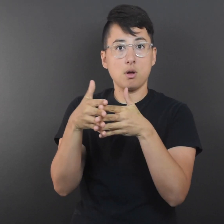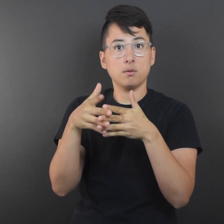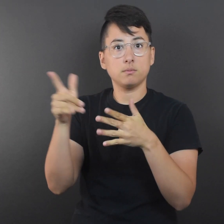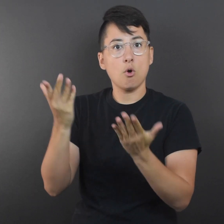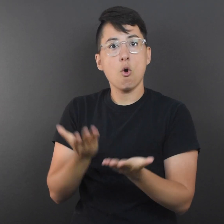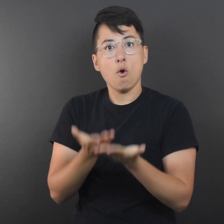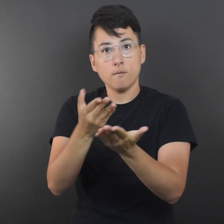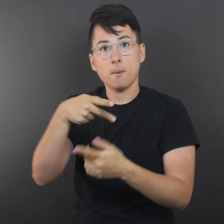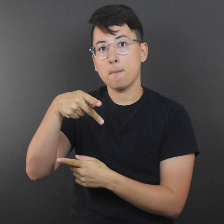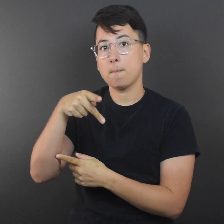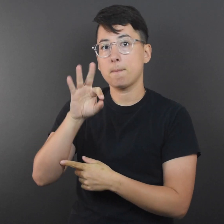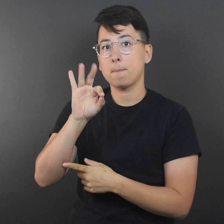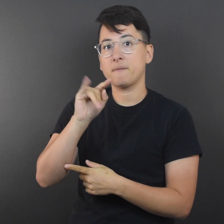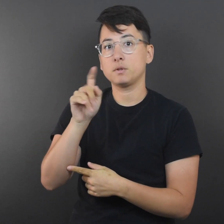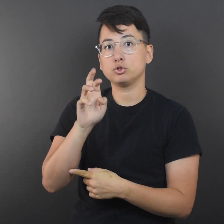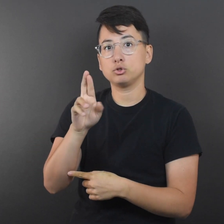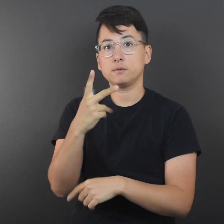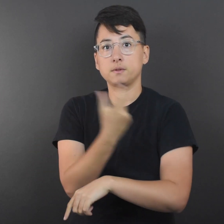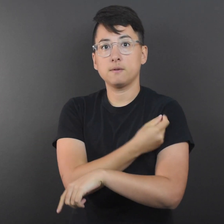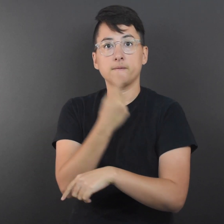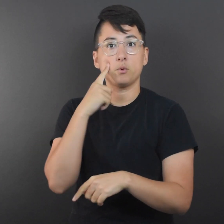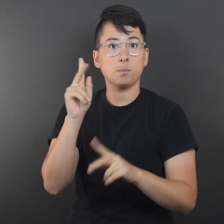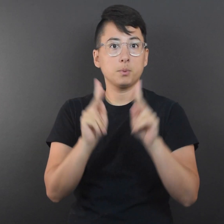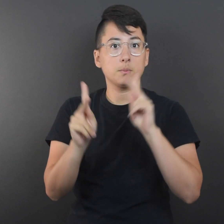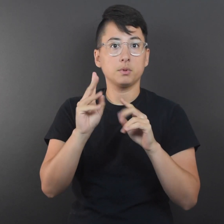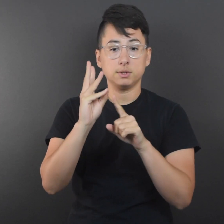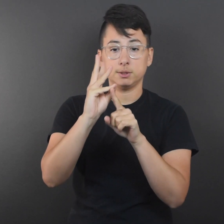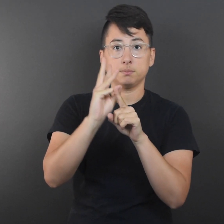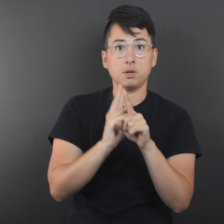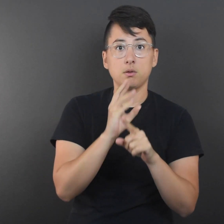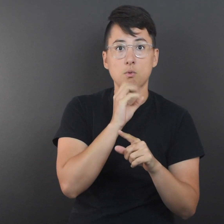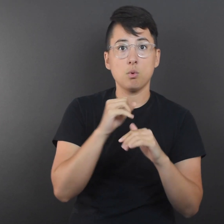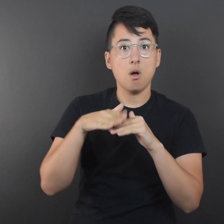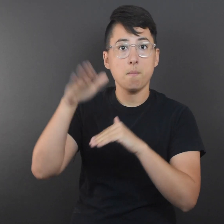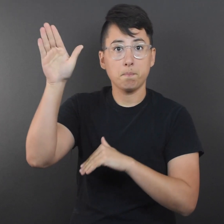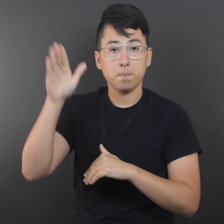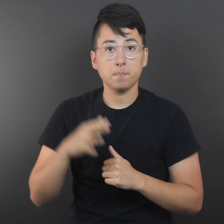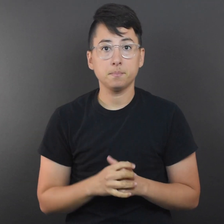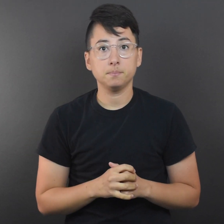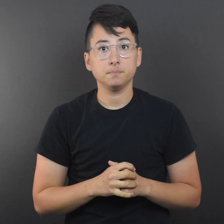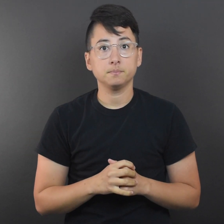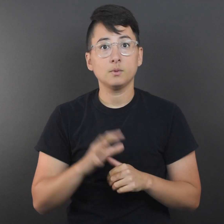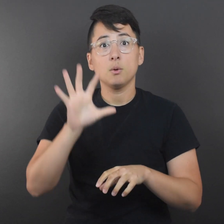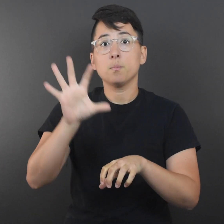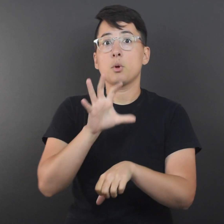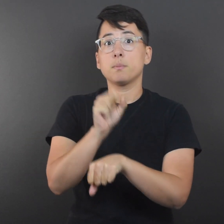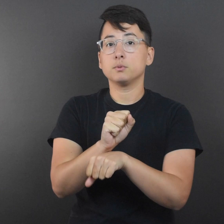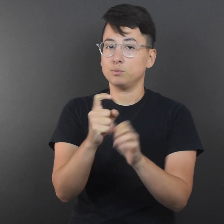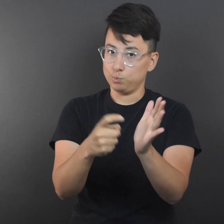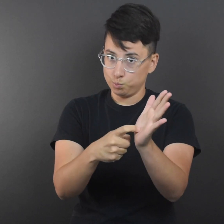people 6 months of age and older. Appointments are required for children 6 months to 5 years.